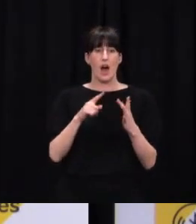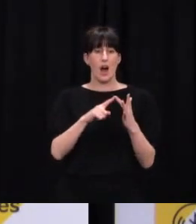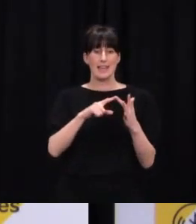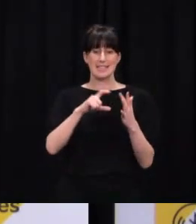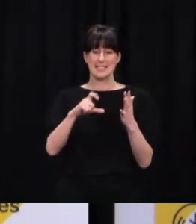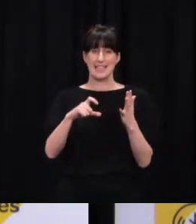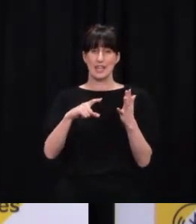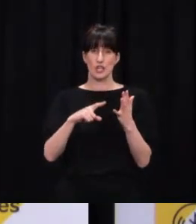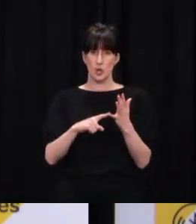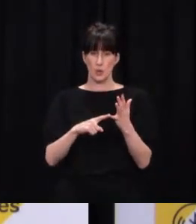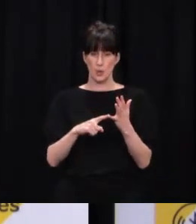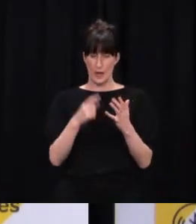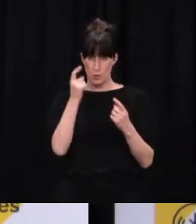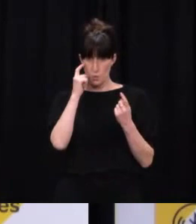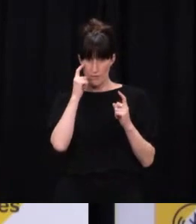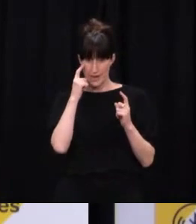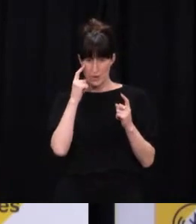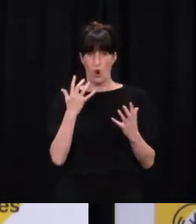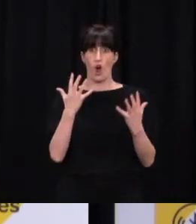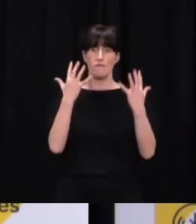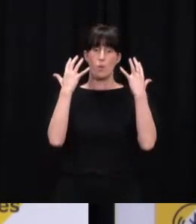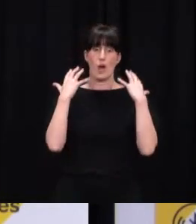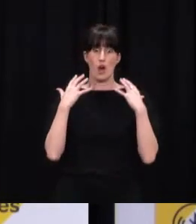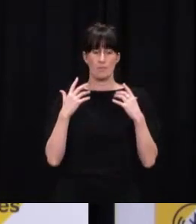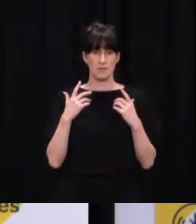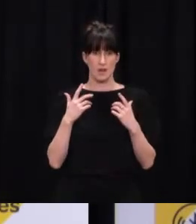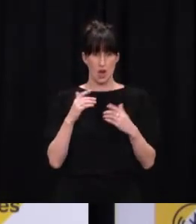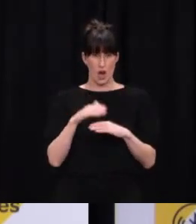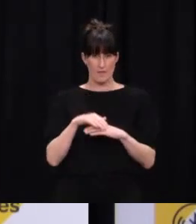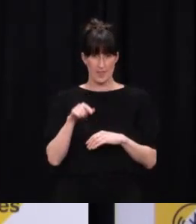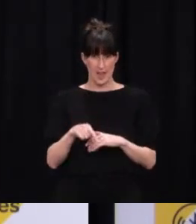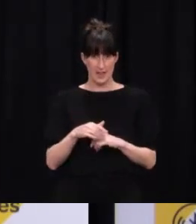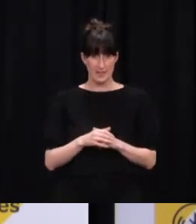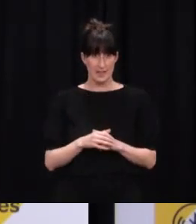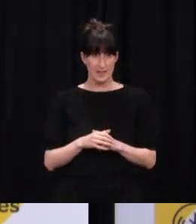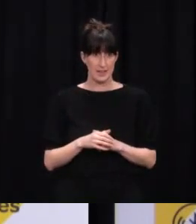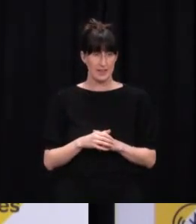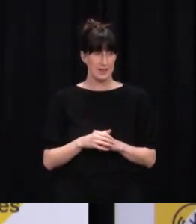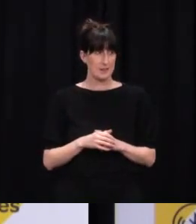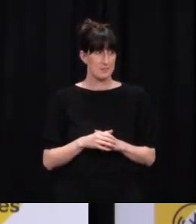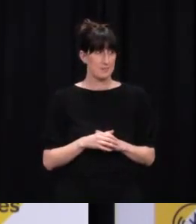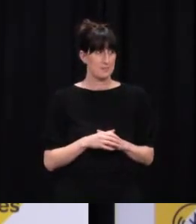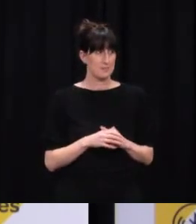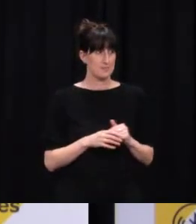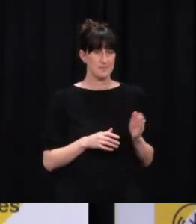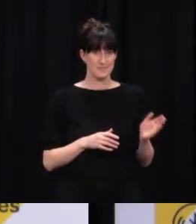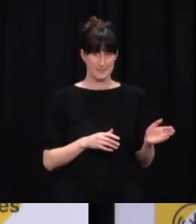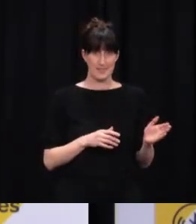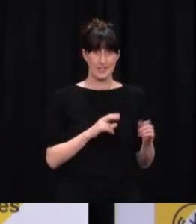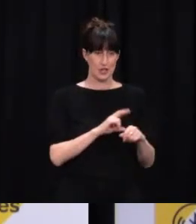will take a last couple >>What concerns do you have capacity